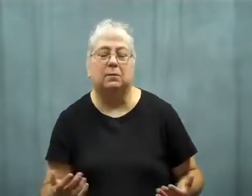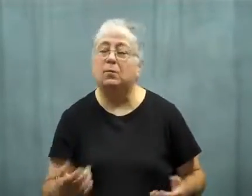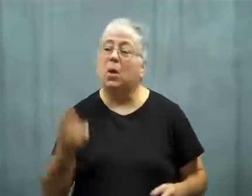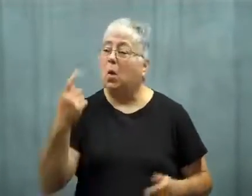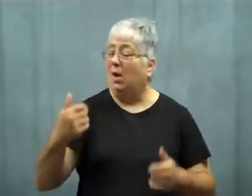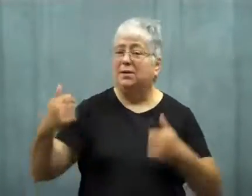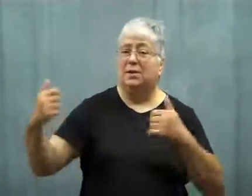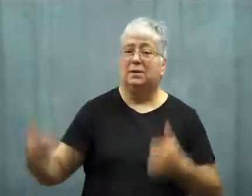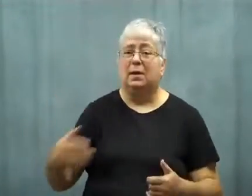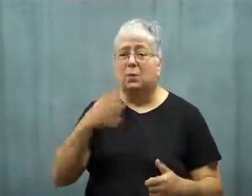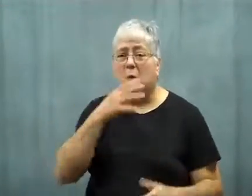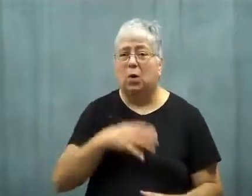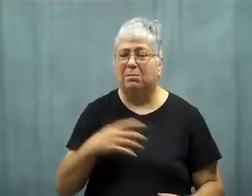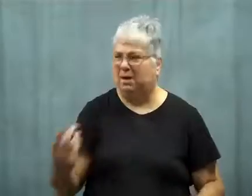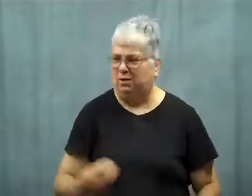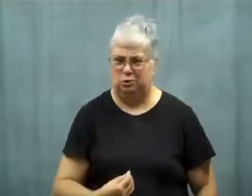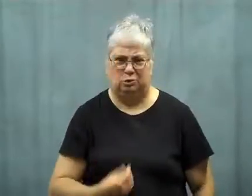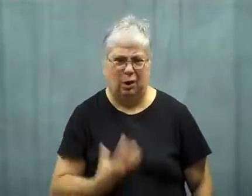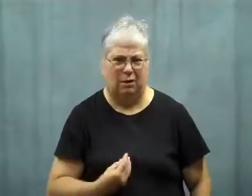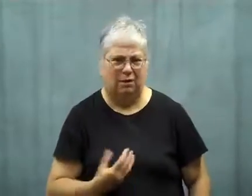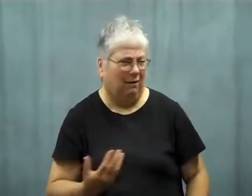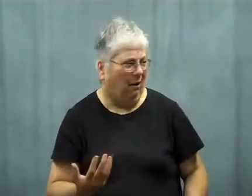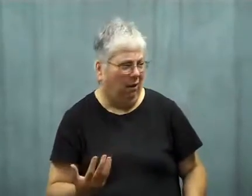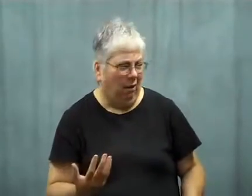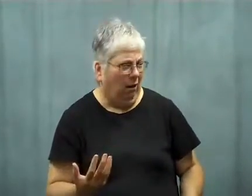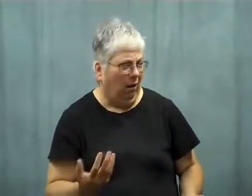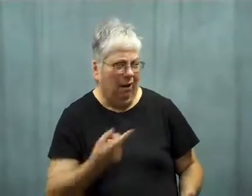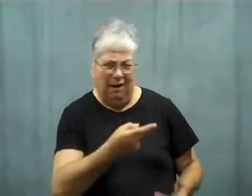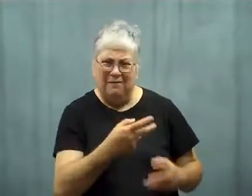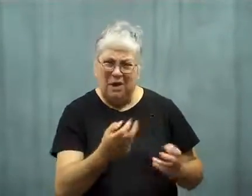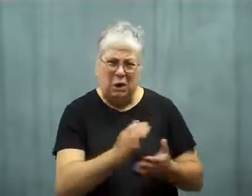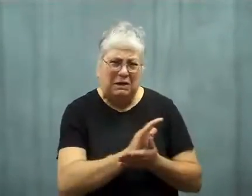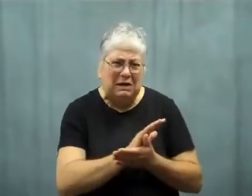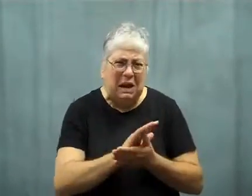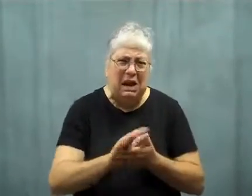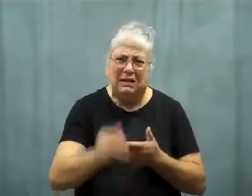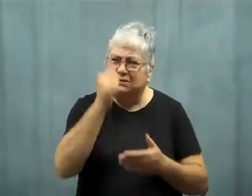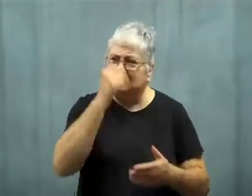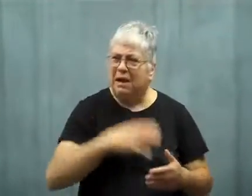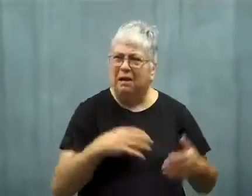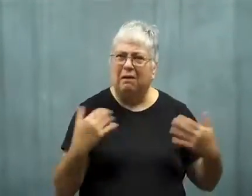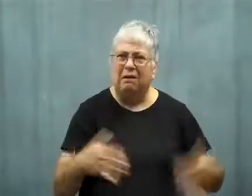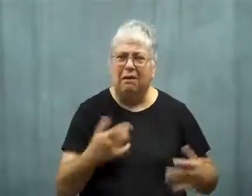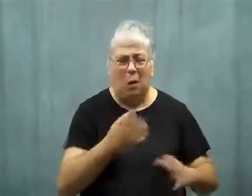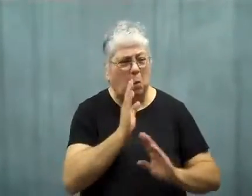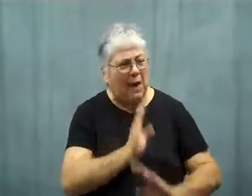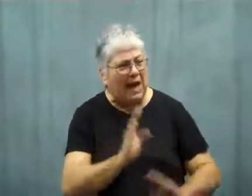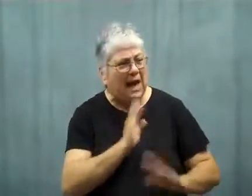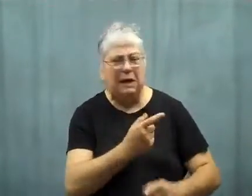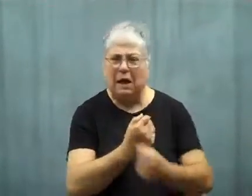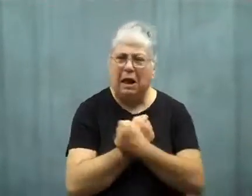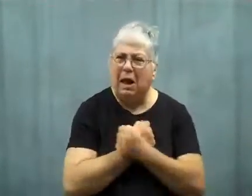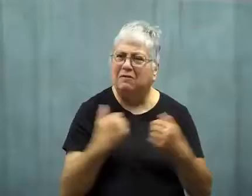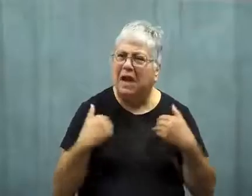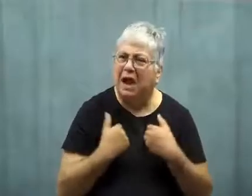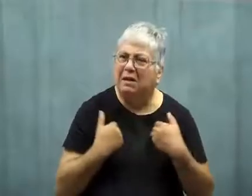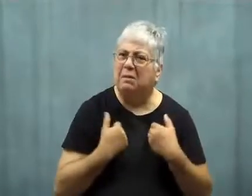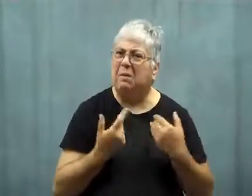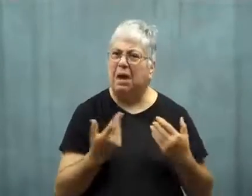One of his neighbors was shocked. She said, "He was a very nice man,